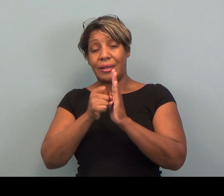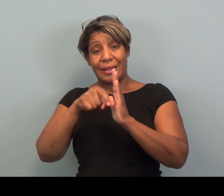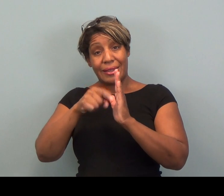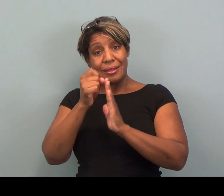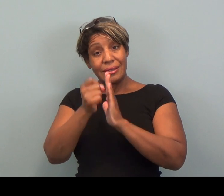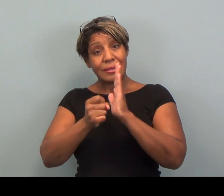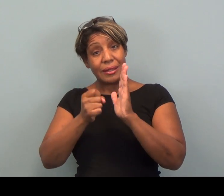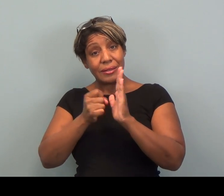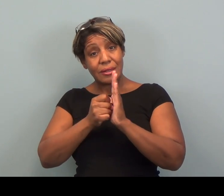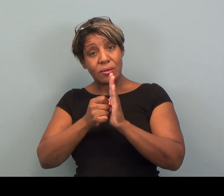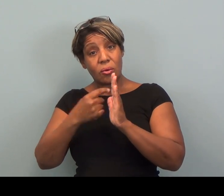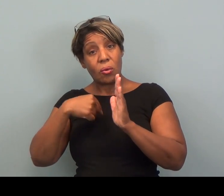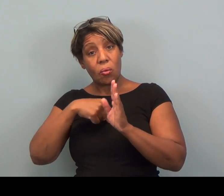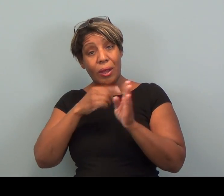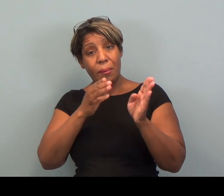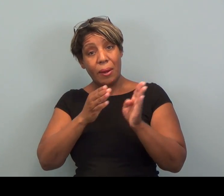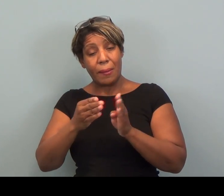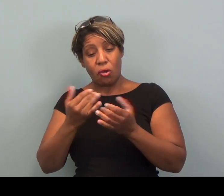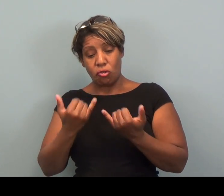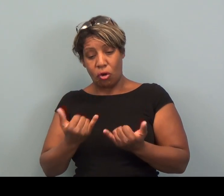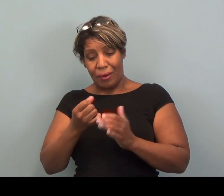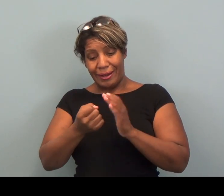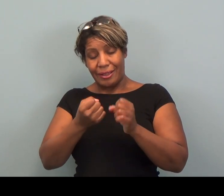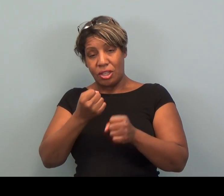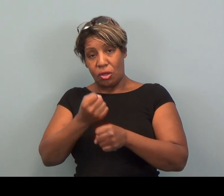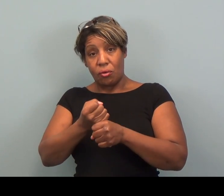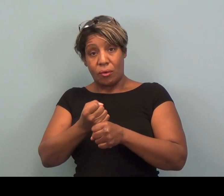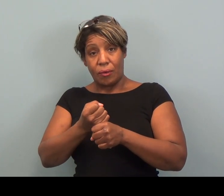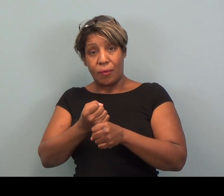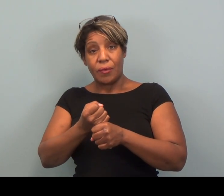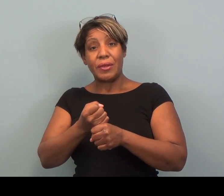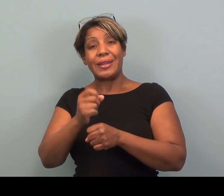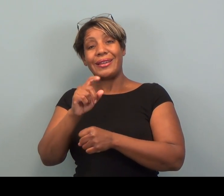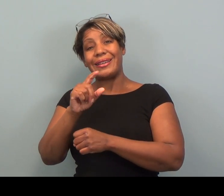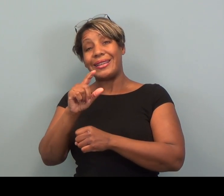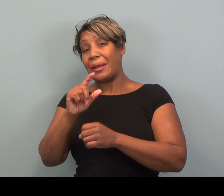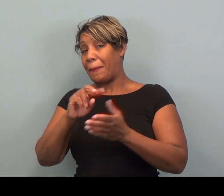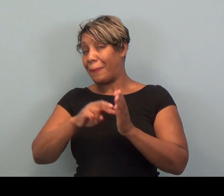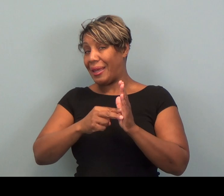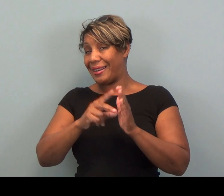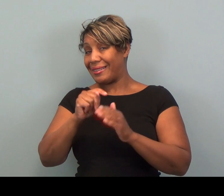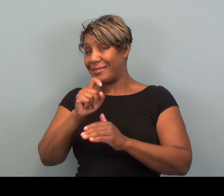when we prepare, current year meaning tax season 2017.